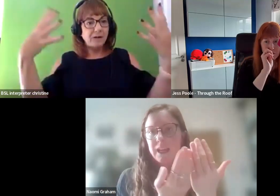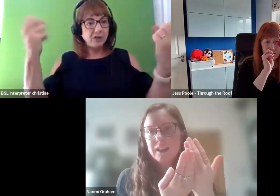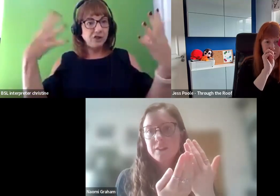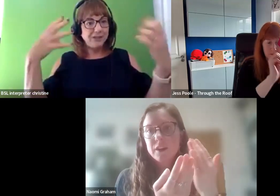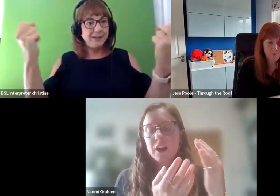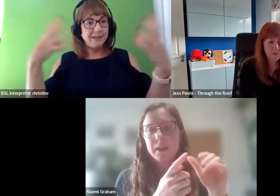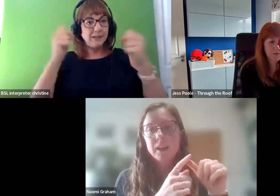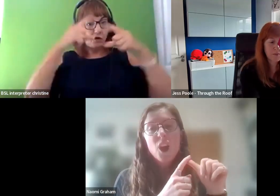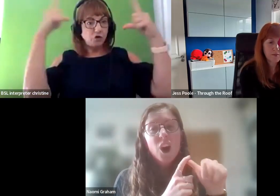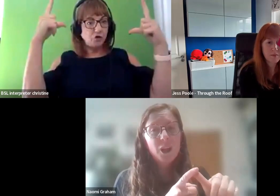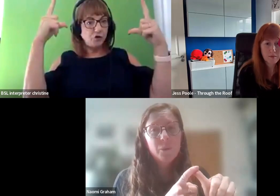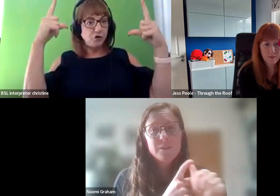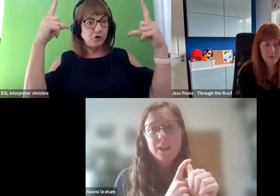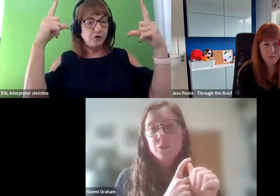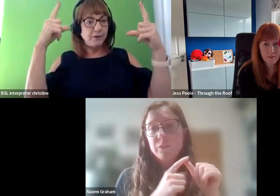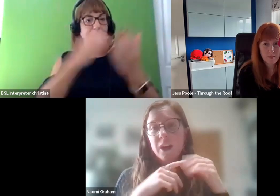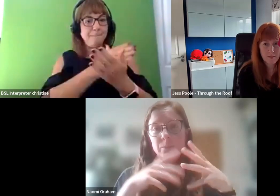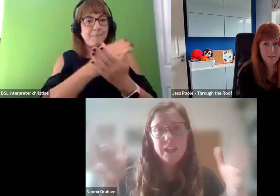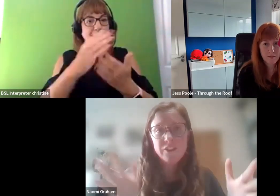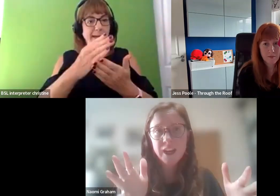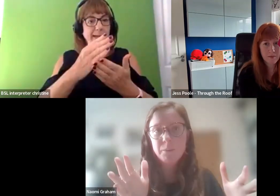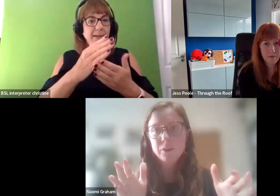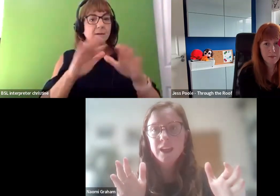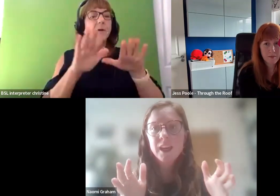plain things are calming. I always make sure if I'm teaching anybody,